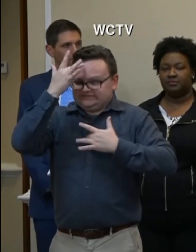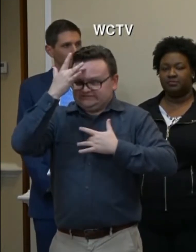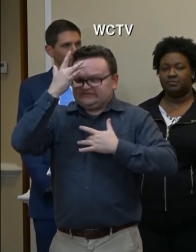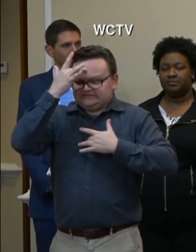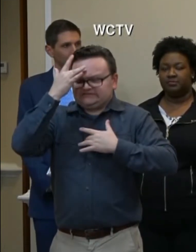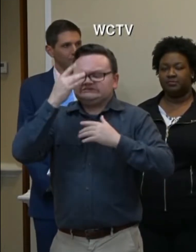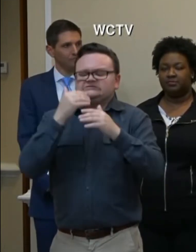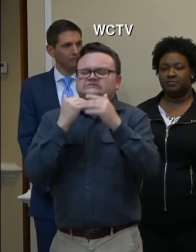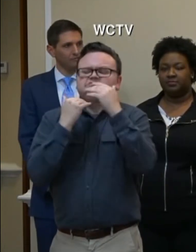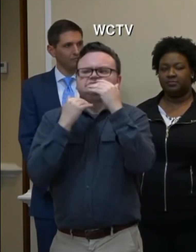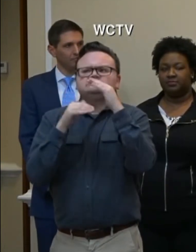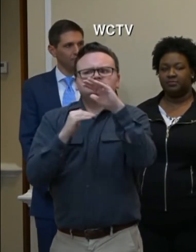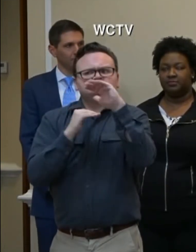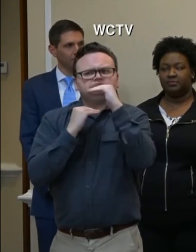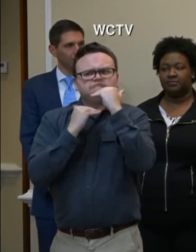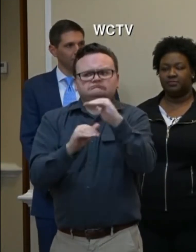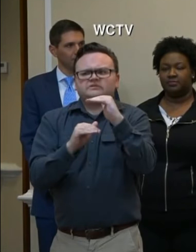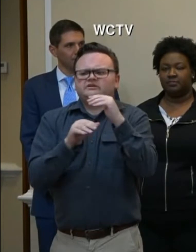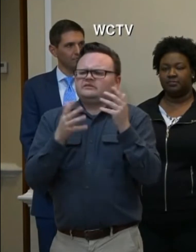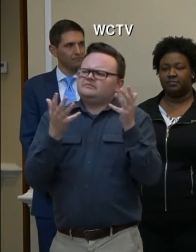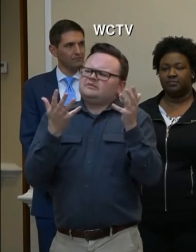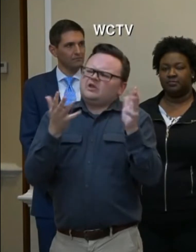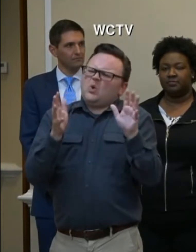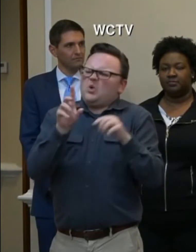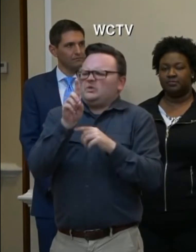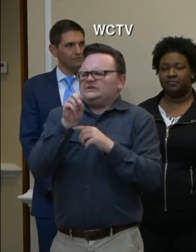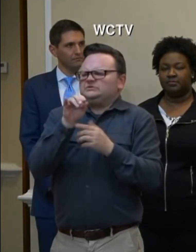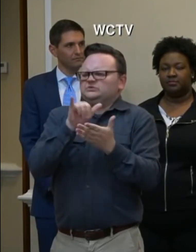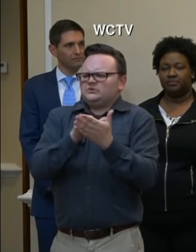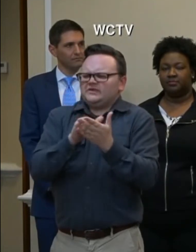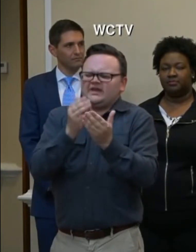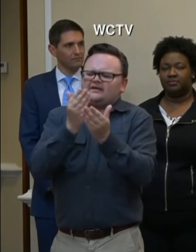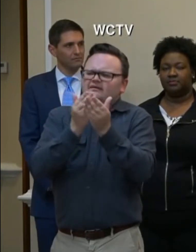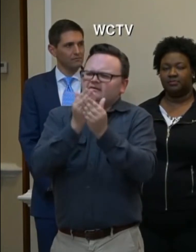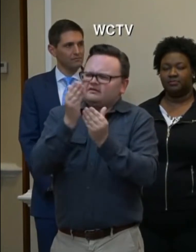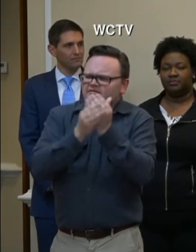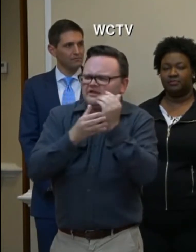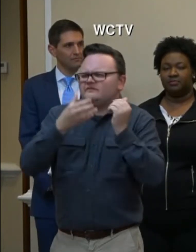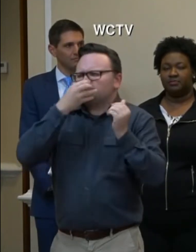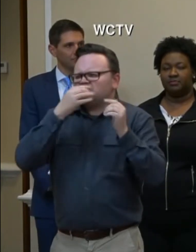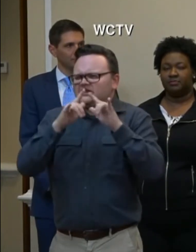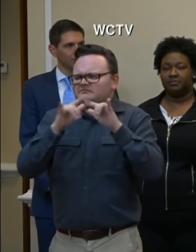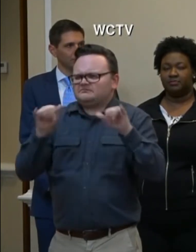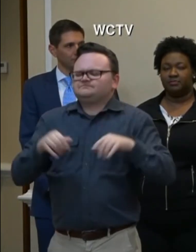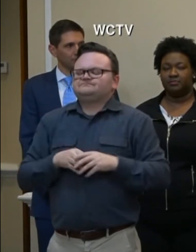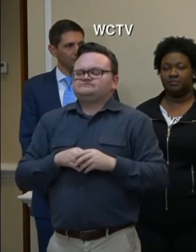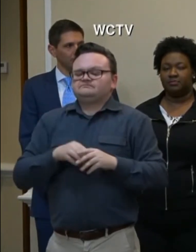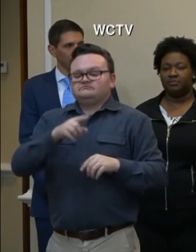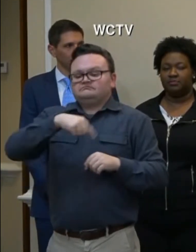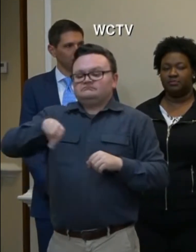nursing homes plan train and drill on infection prevention and control